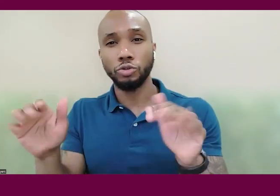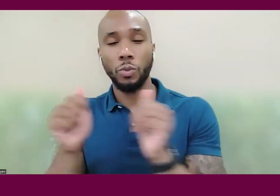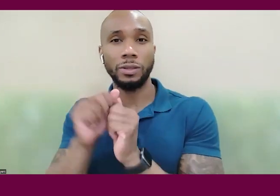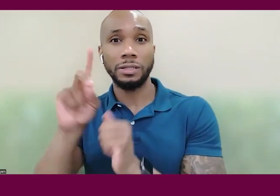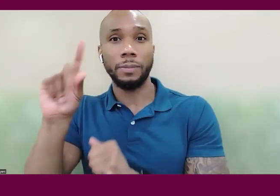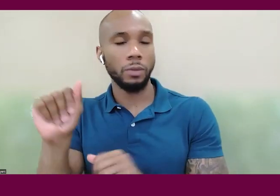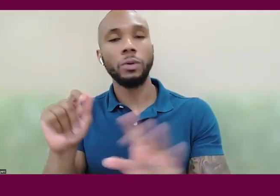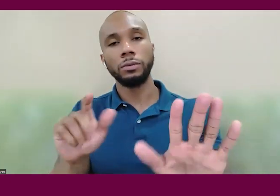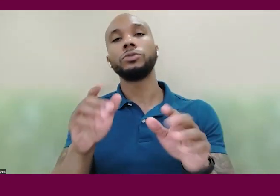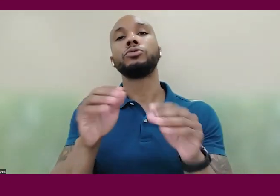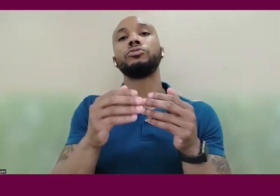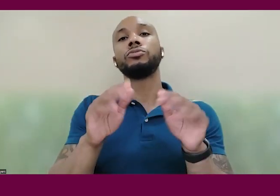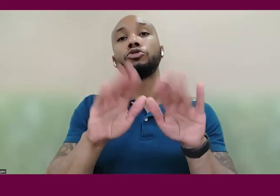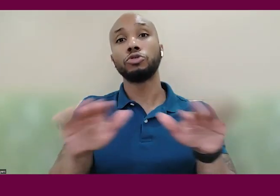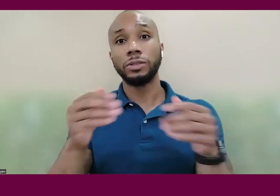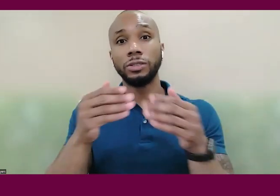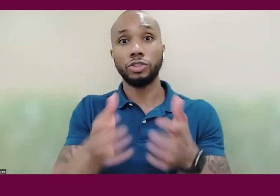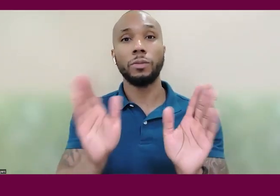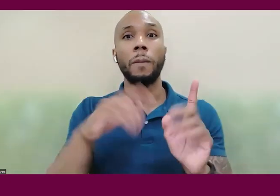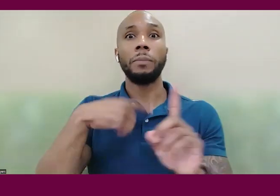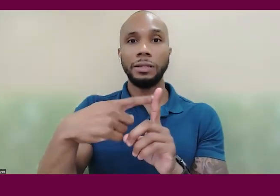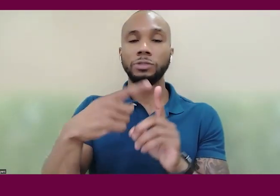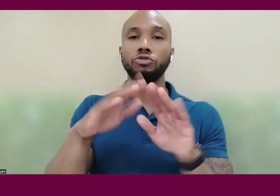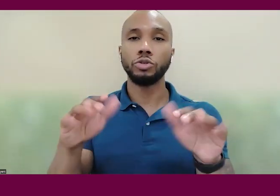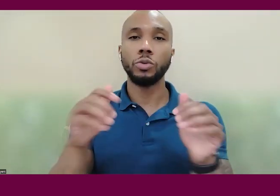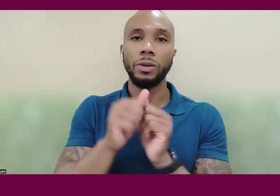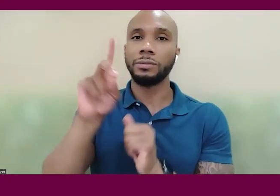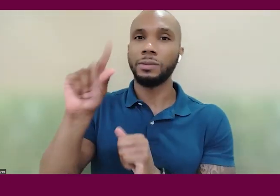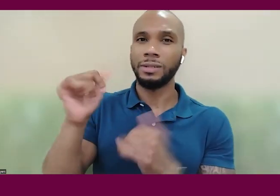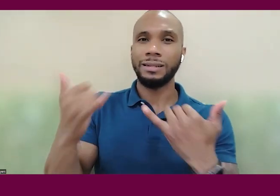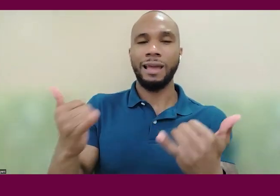Children in general, number one, but also children with disabilities who are criminalized.